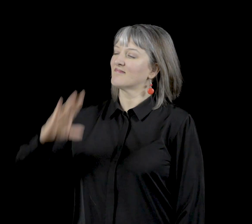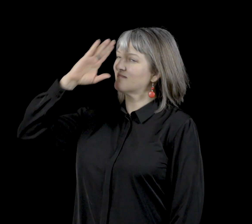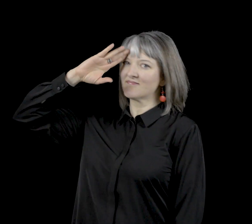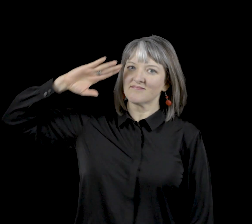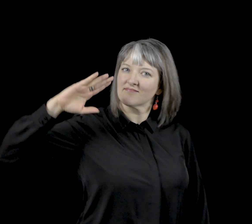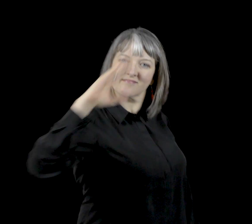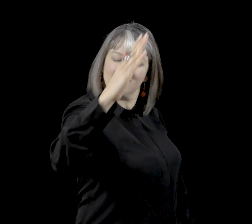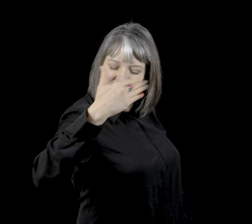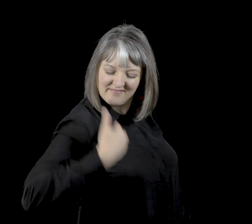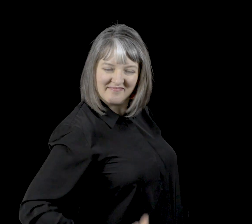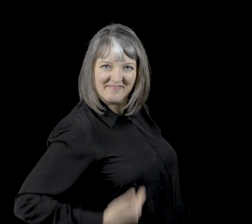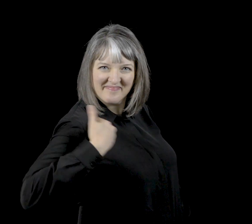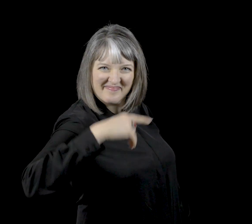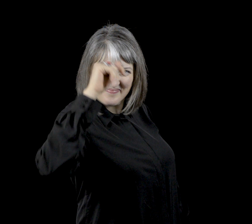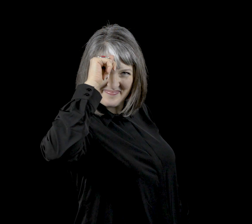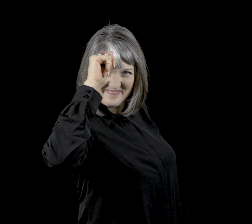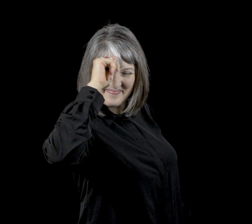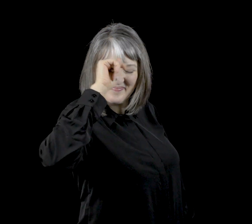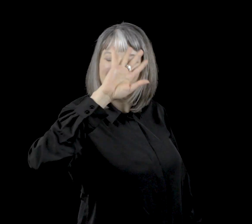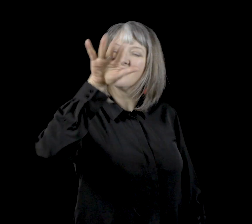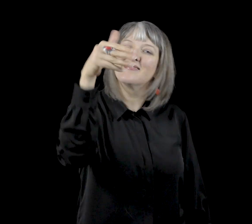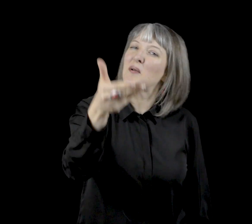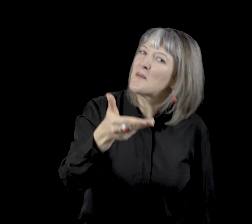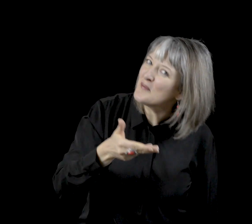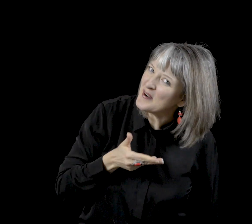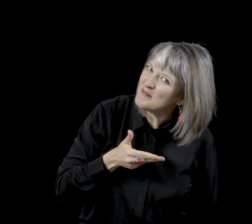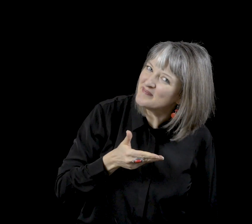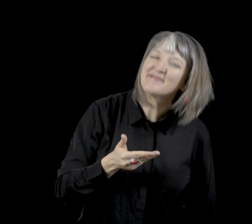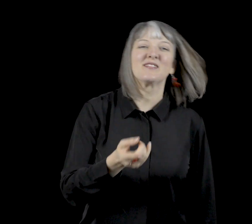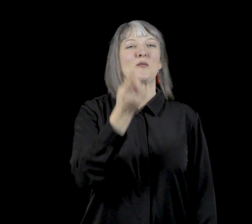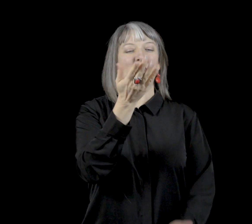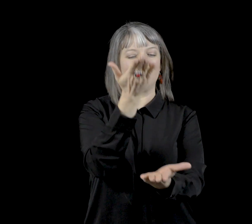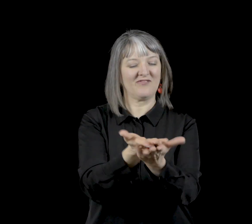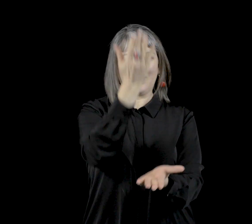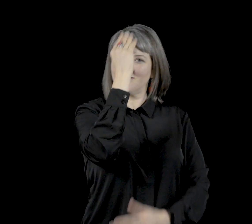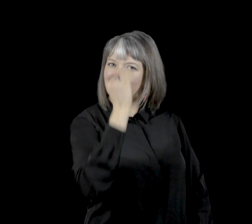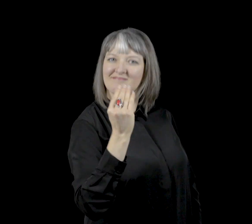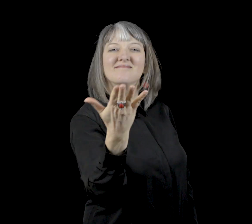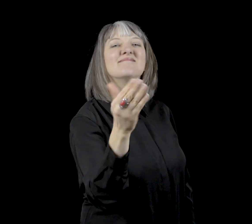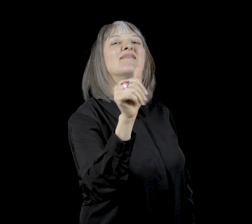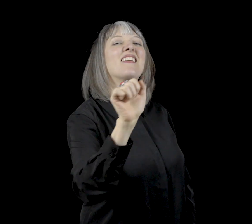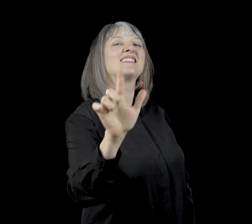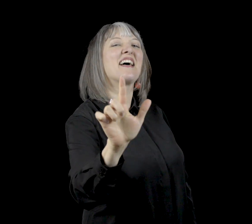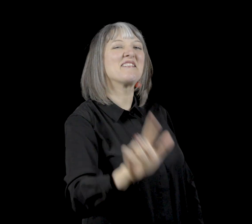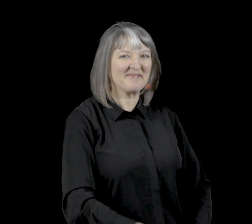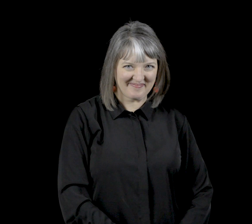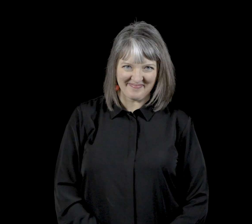Yo! Tammy Carpenter here and I send you a warm invitation to One Fact ASL!